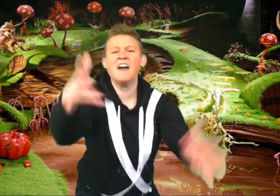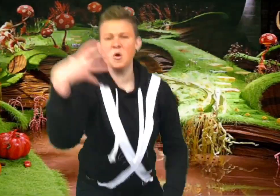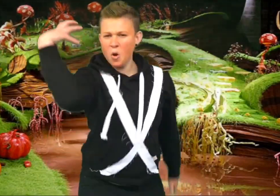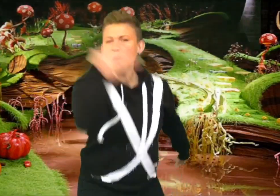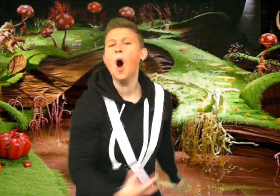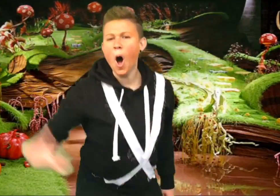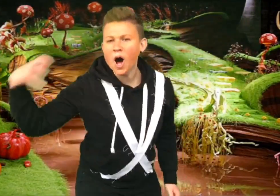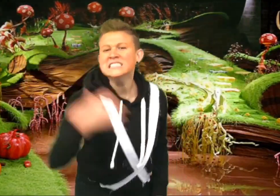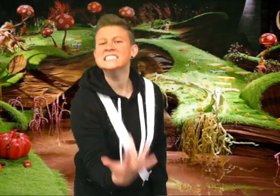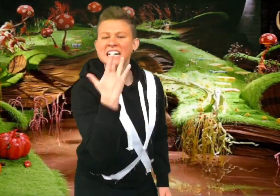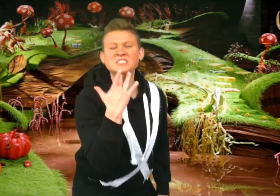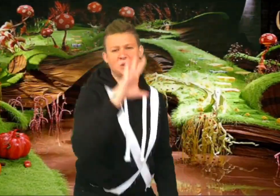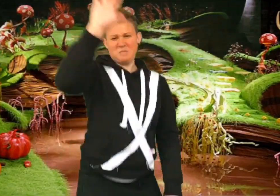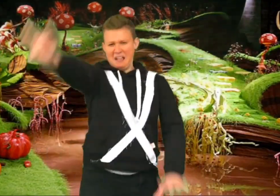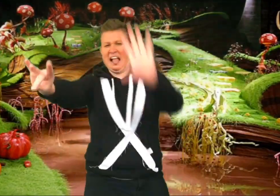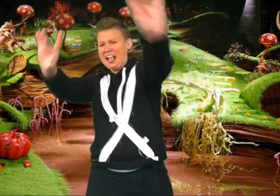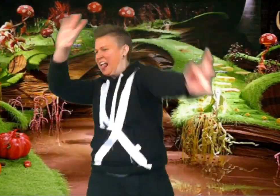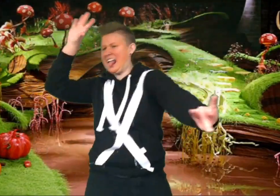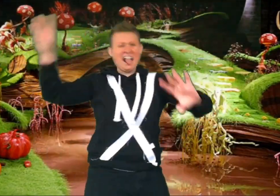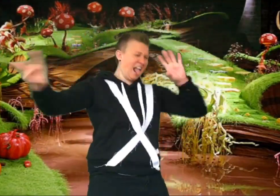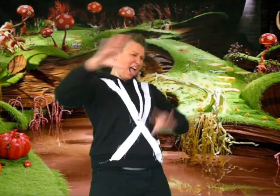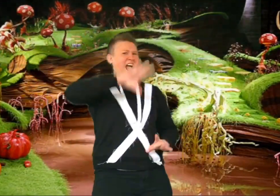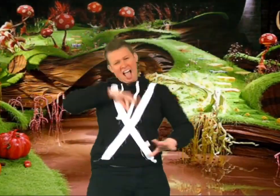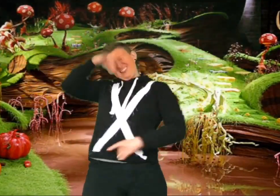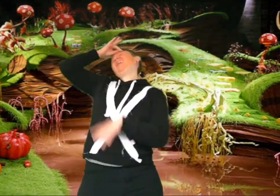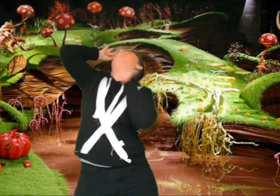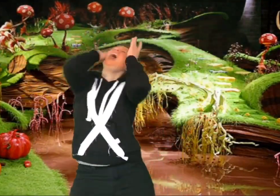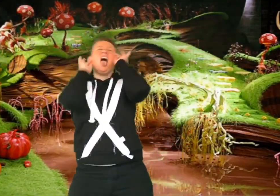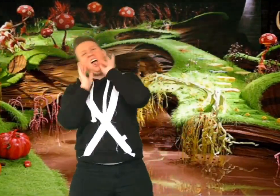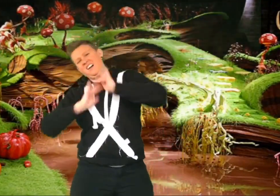He left a most disgusting taste